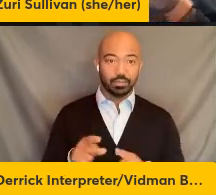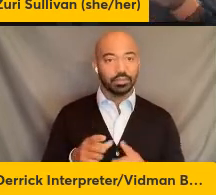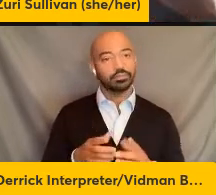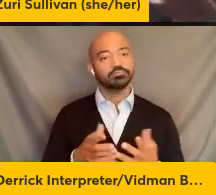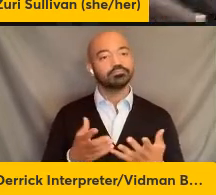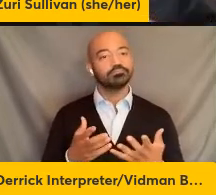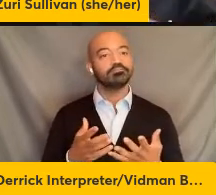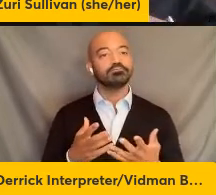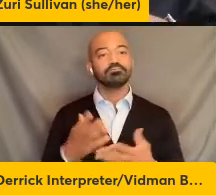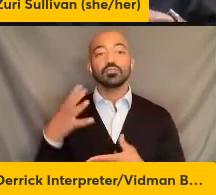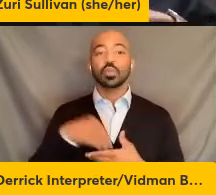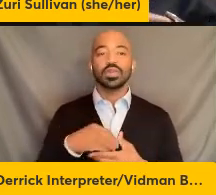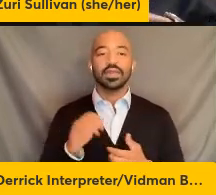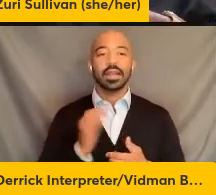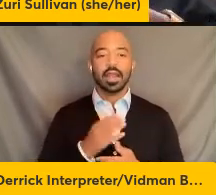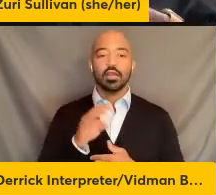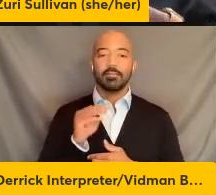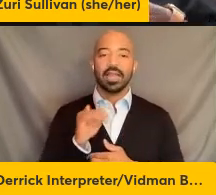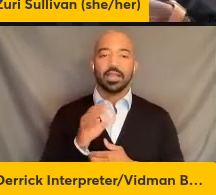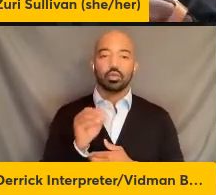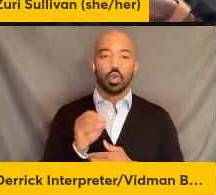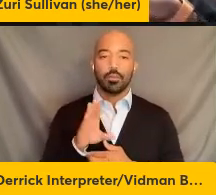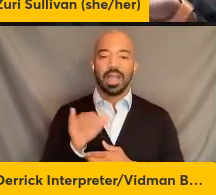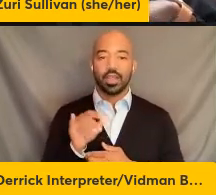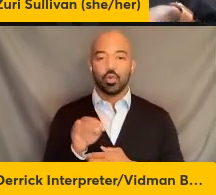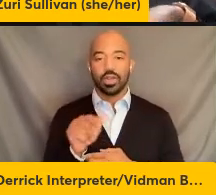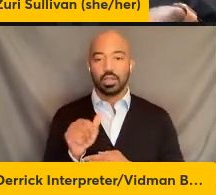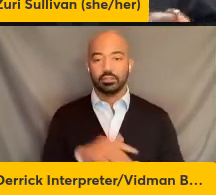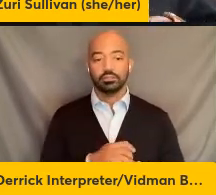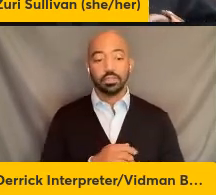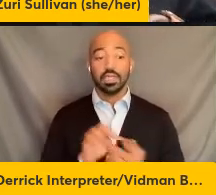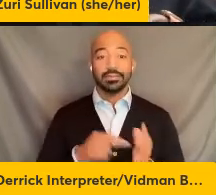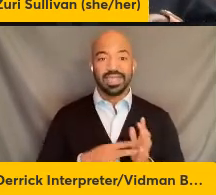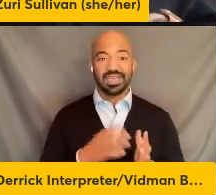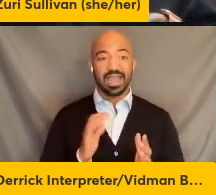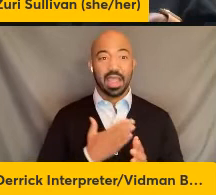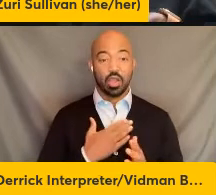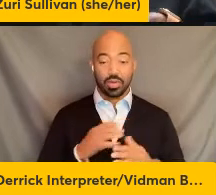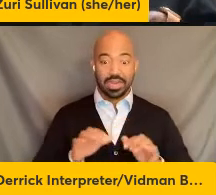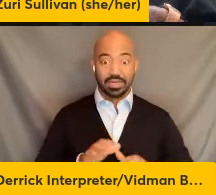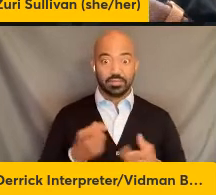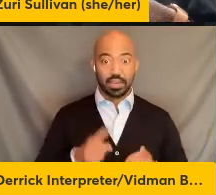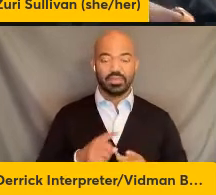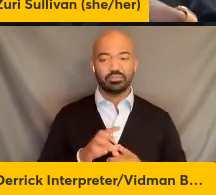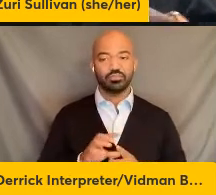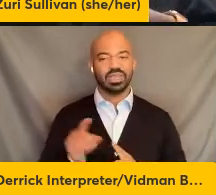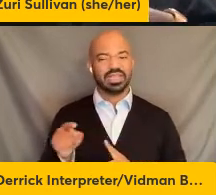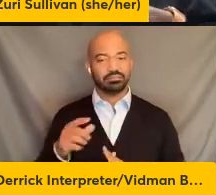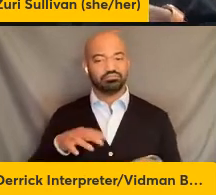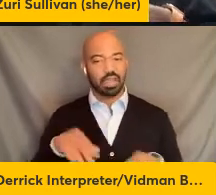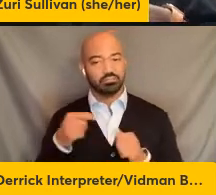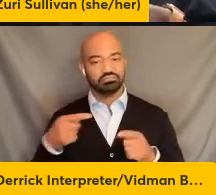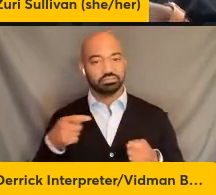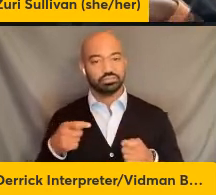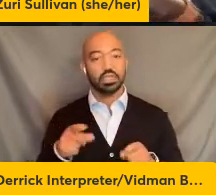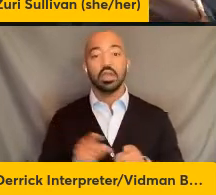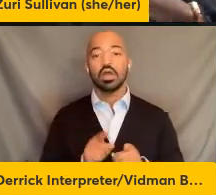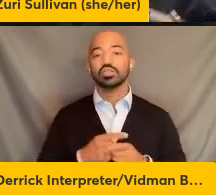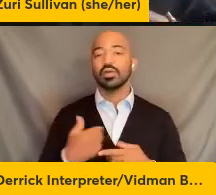with our microbiota, to which we outsource a lot of this activity. But there are a lot of host machinery that can also